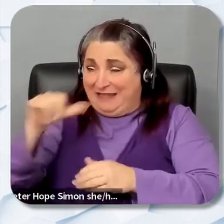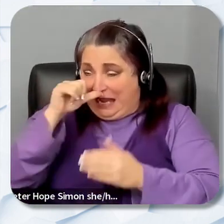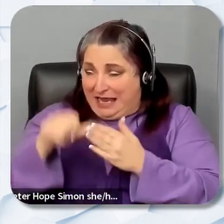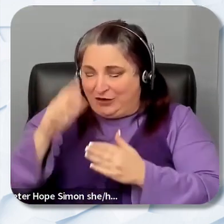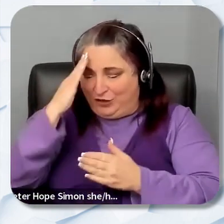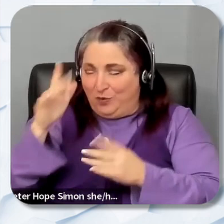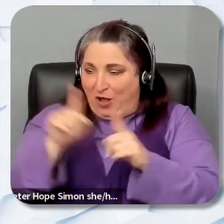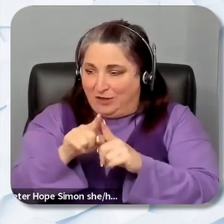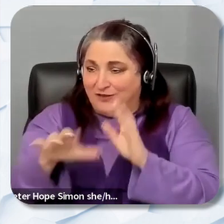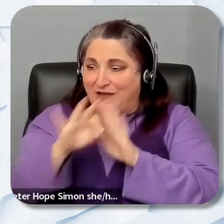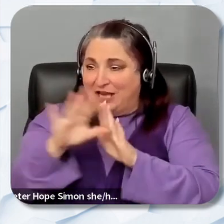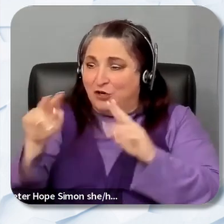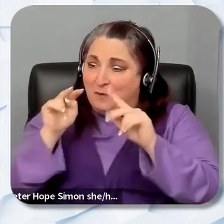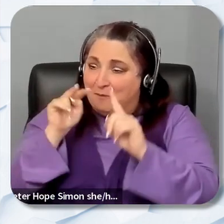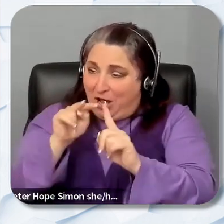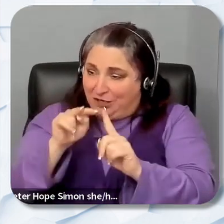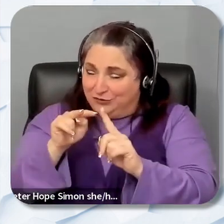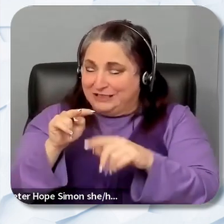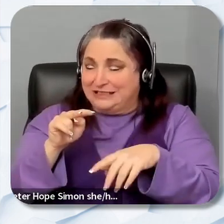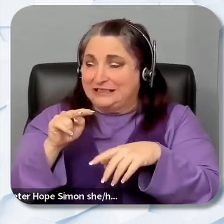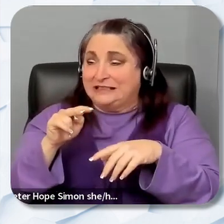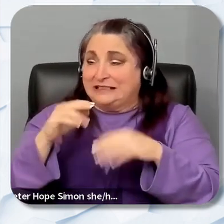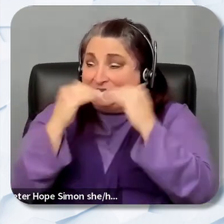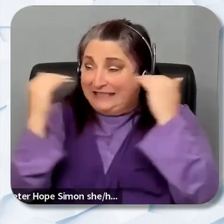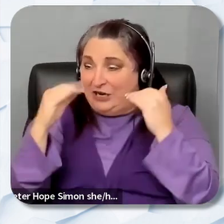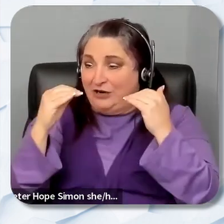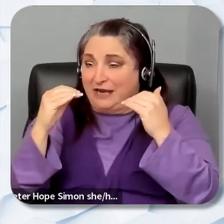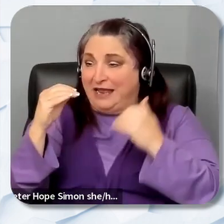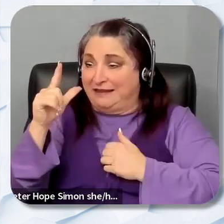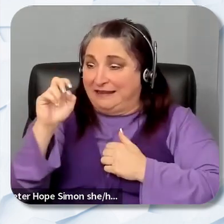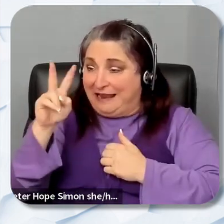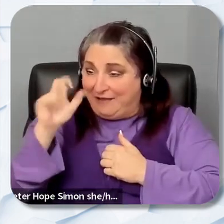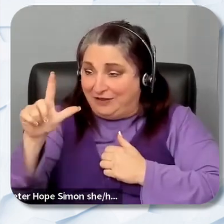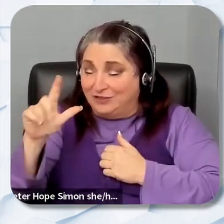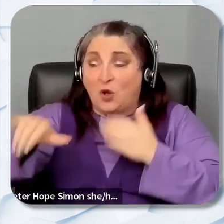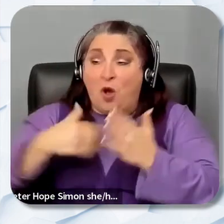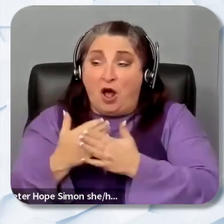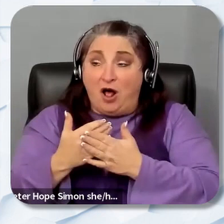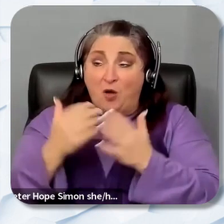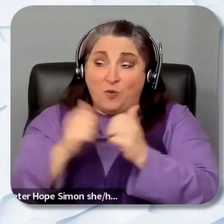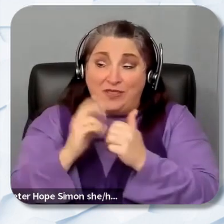monitoring tier and level. So all LEAs here with us right now are in the Targeted tier,